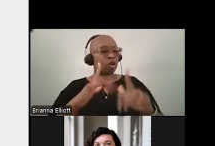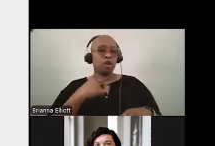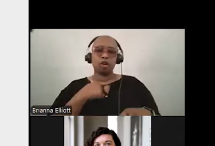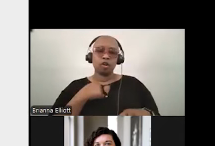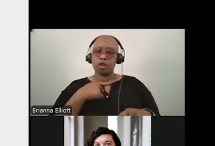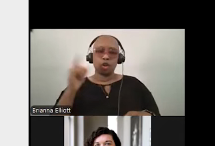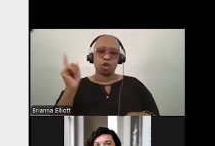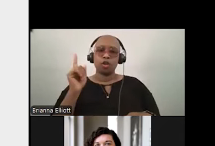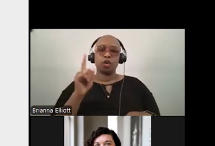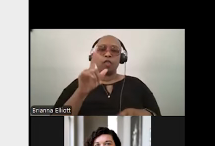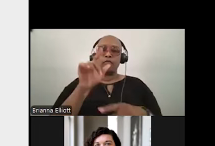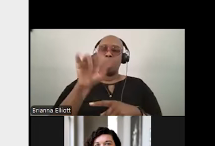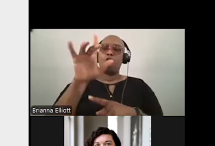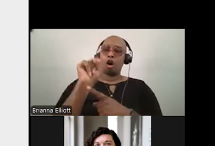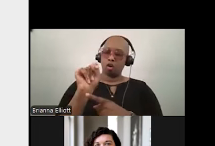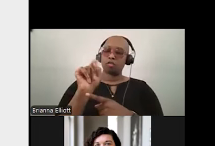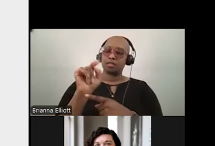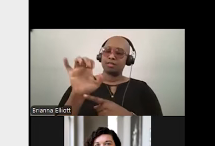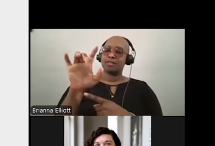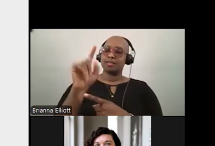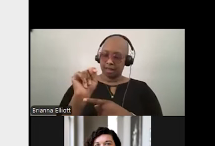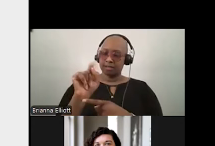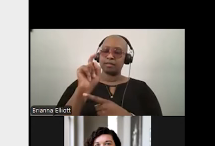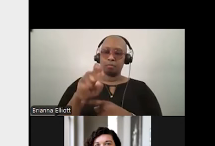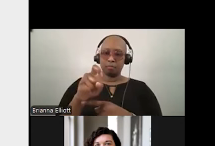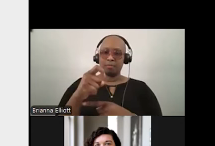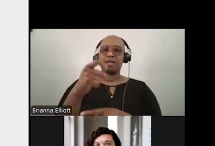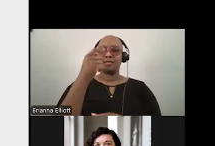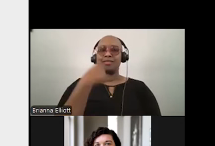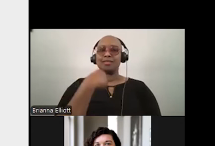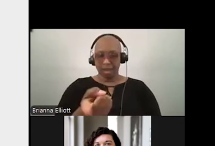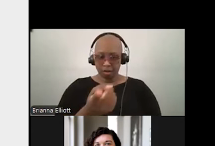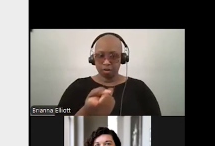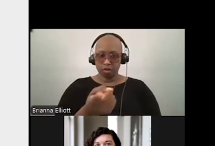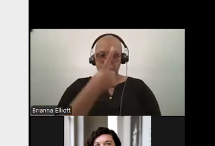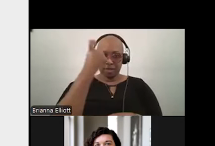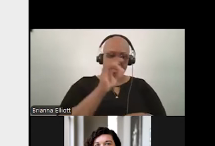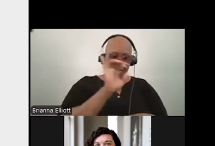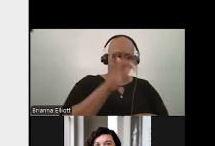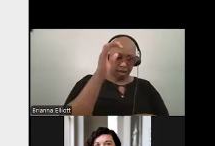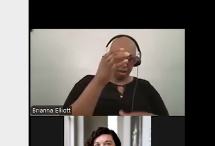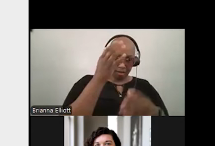has to tell you what that information is. So rather than someone saying like and as you can